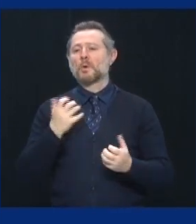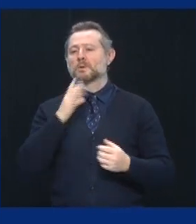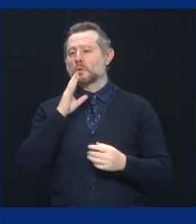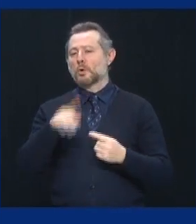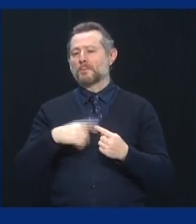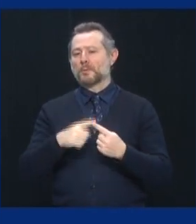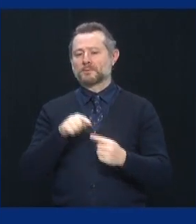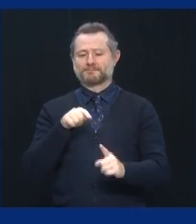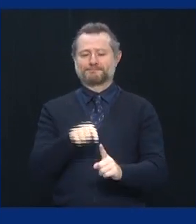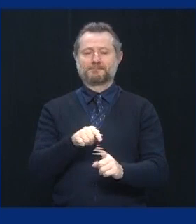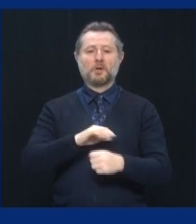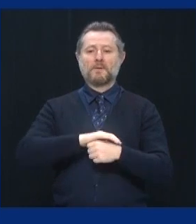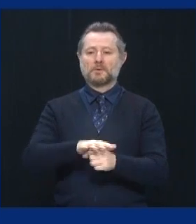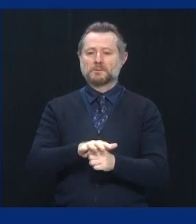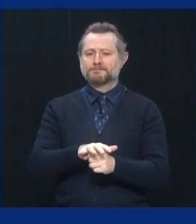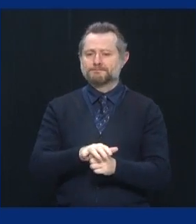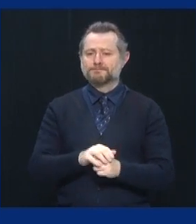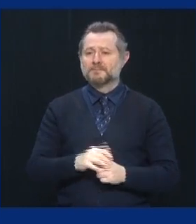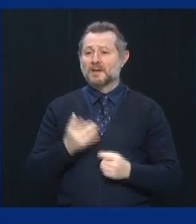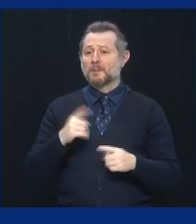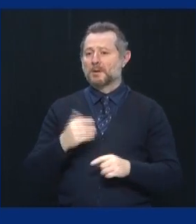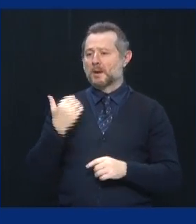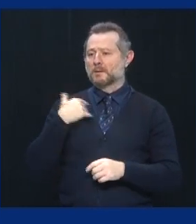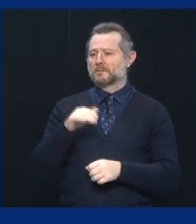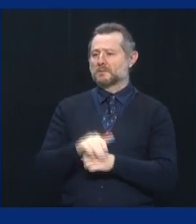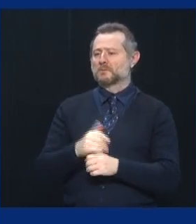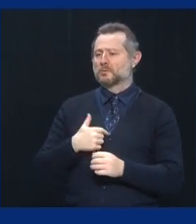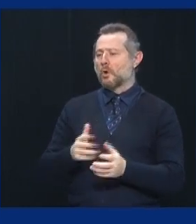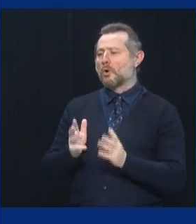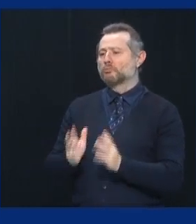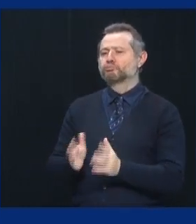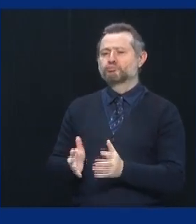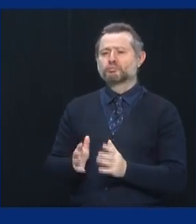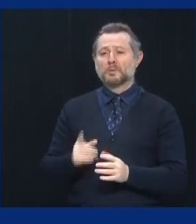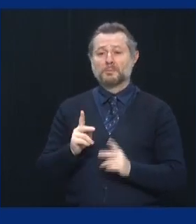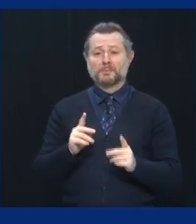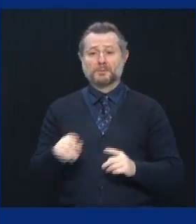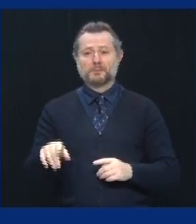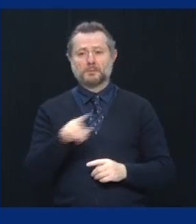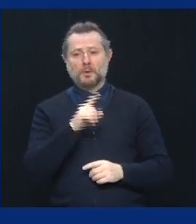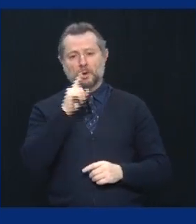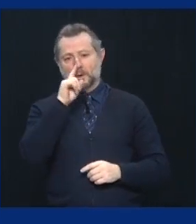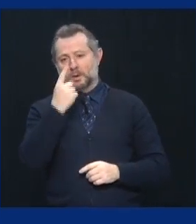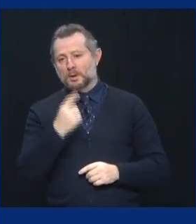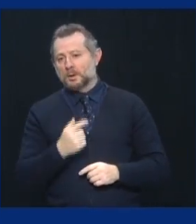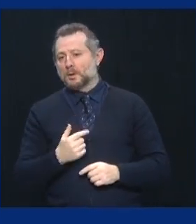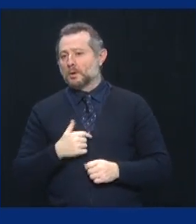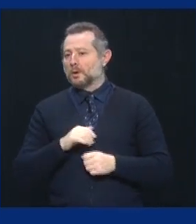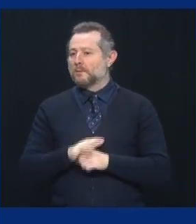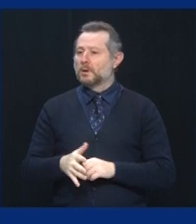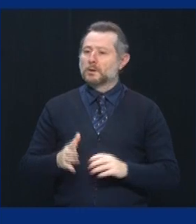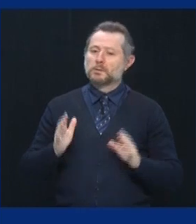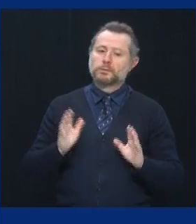WHO ARE INTUBATED. THAT'S WHERE WE ARE TODAY. LET ME SAY THIS ABOUT COVID. I WAS TALKING TO A GROUP LAST